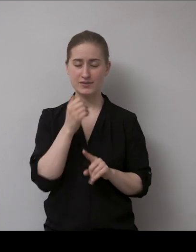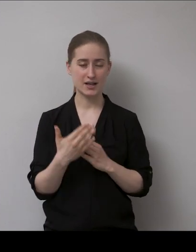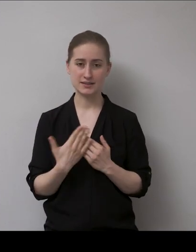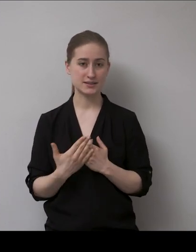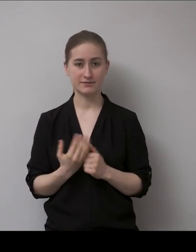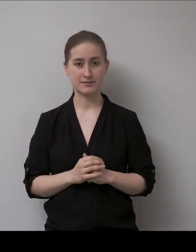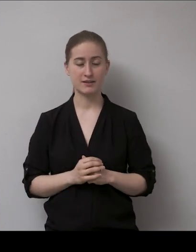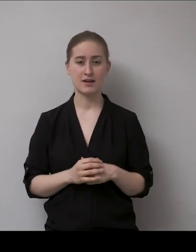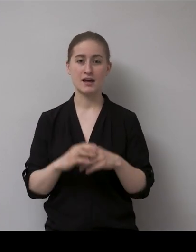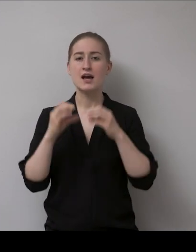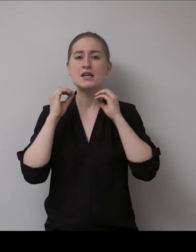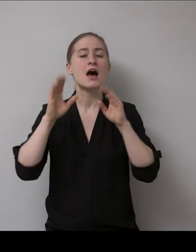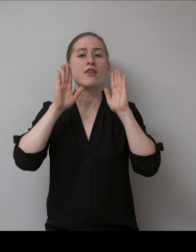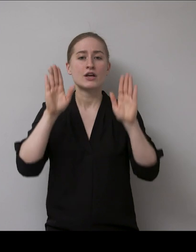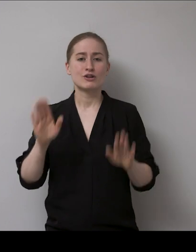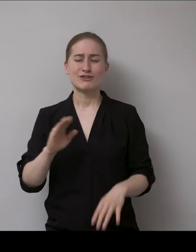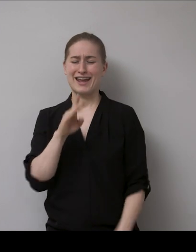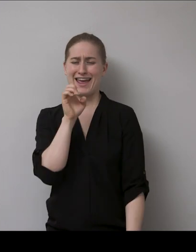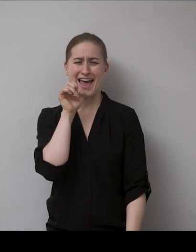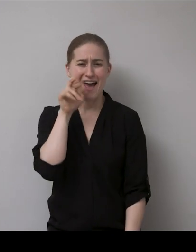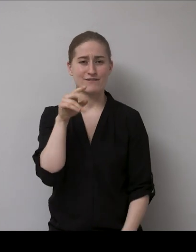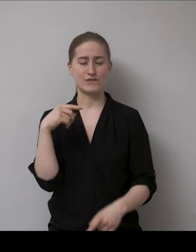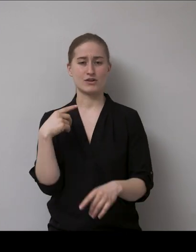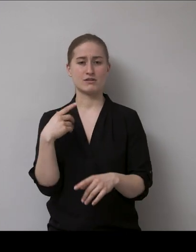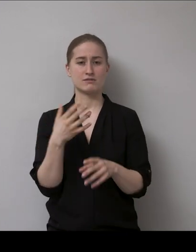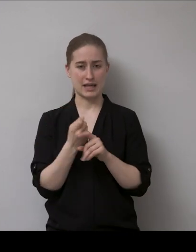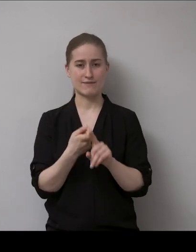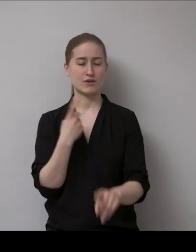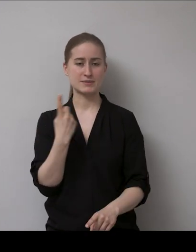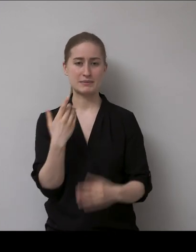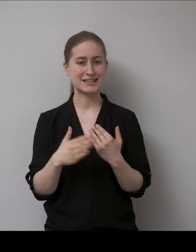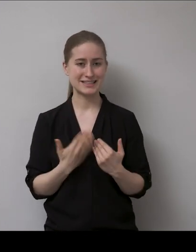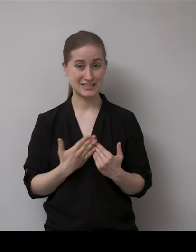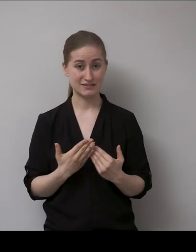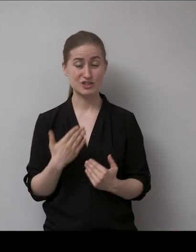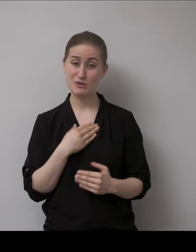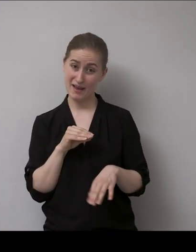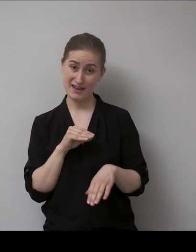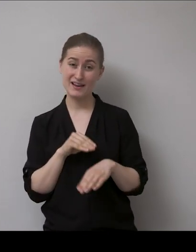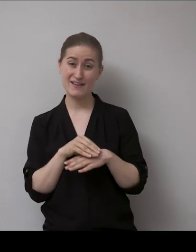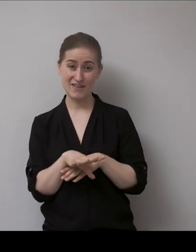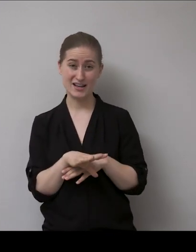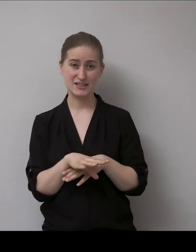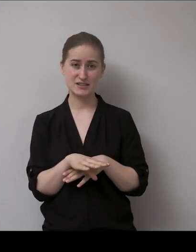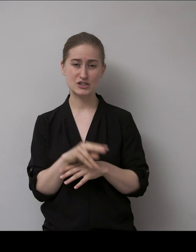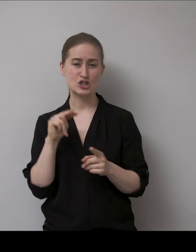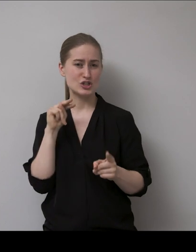Nothing great ever comes from what's easy. So my advice to you is to view this time